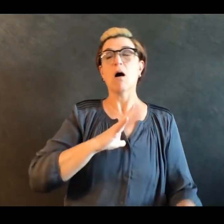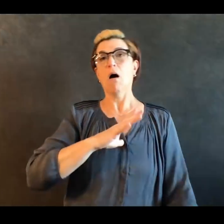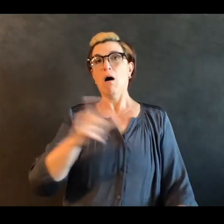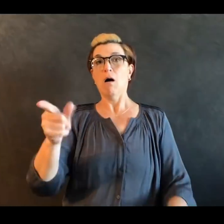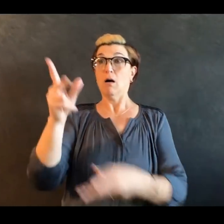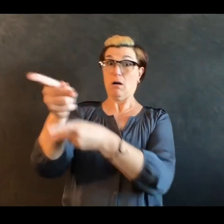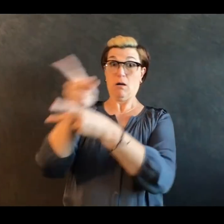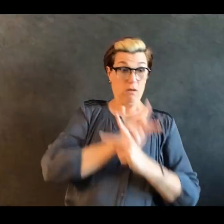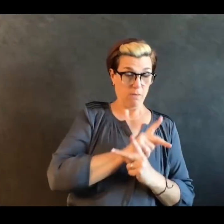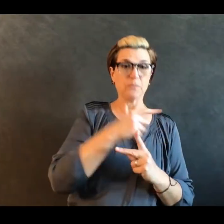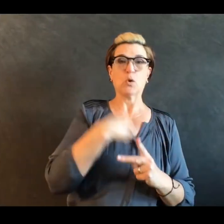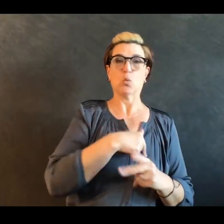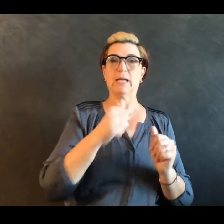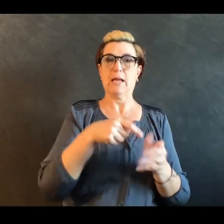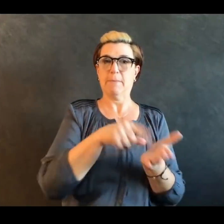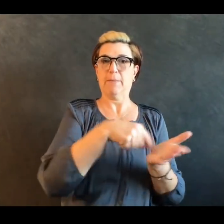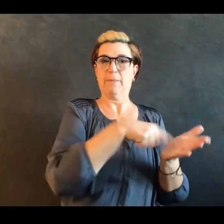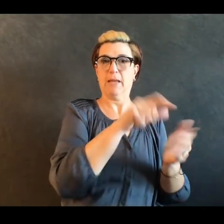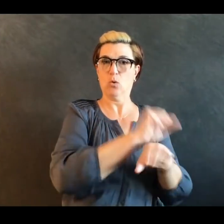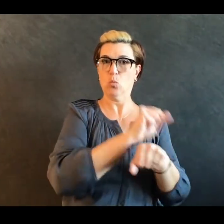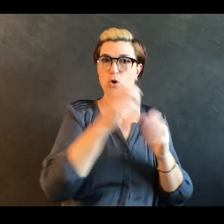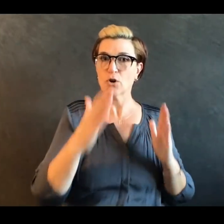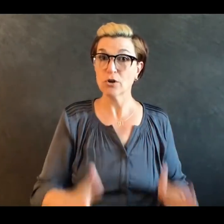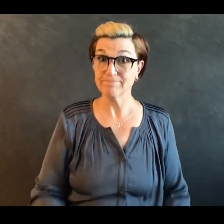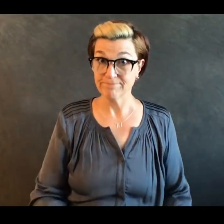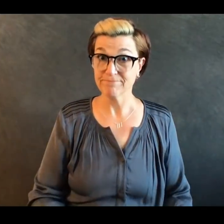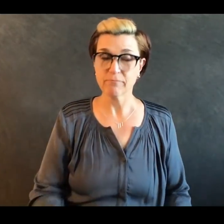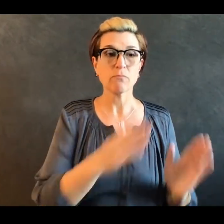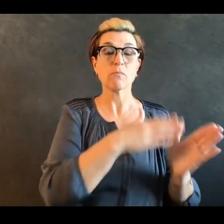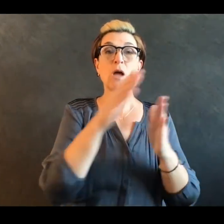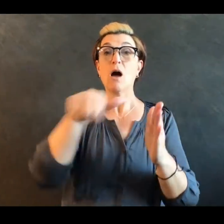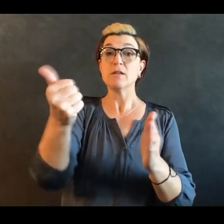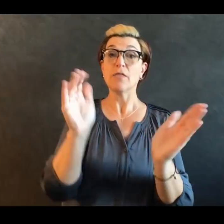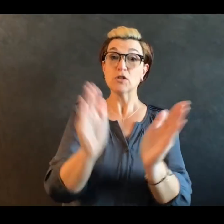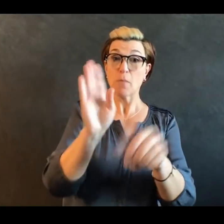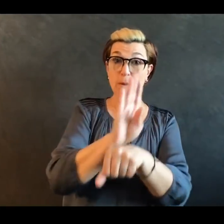there save those jobs another small business owner Tim Miller from Oklahoma